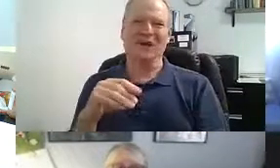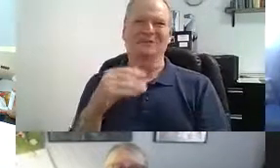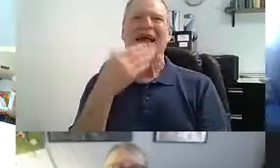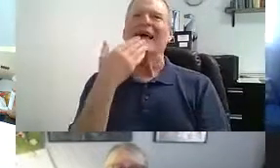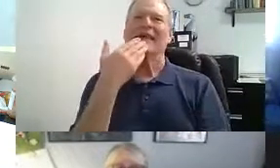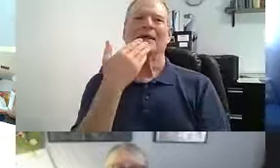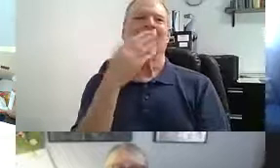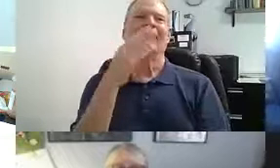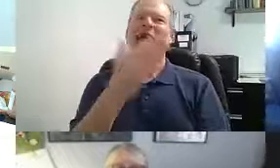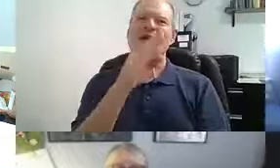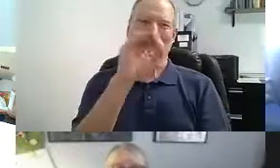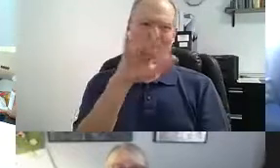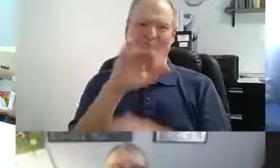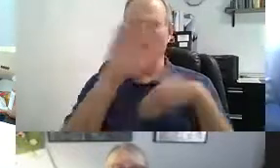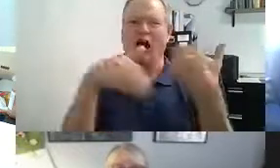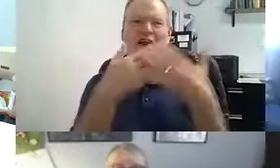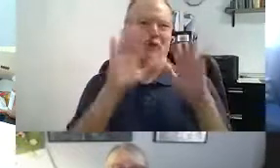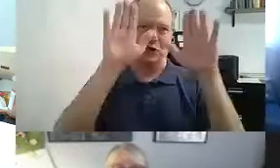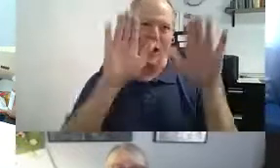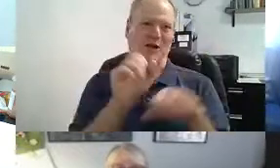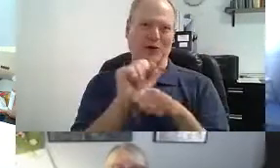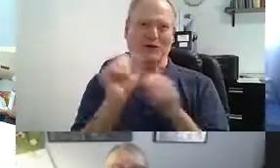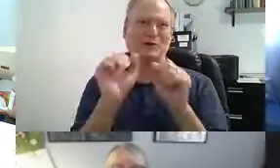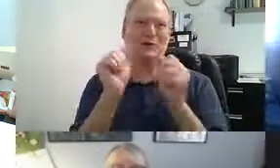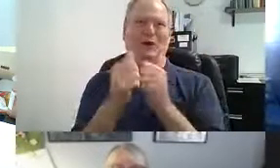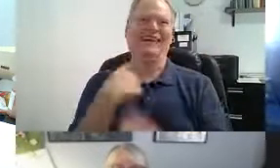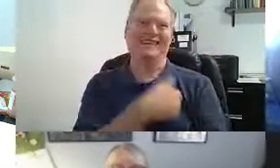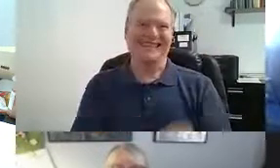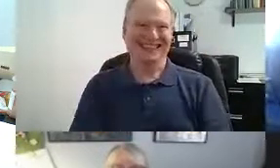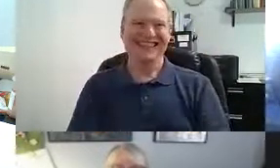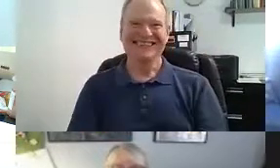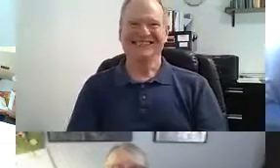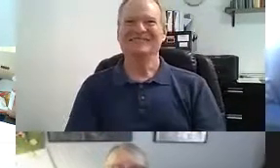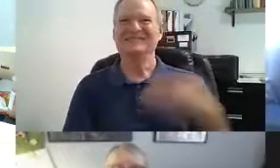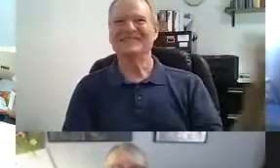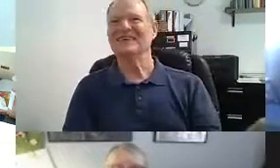Thank you for all the great work you have done with us.